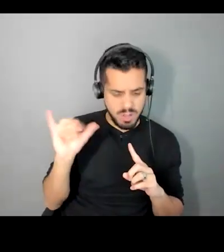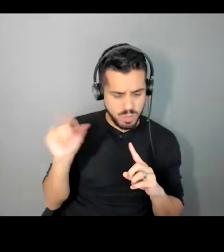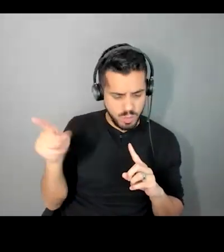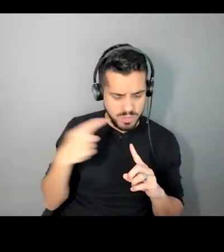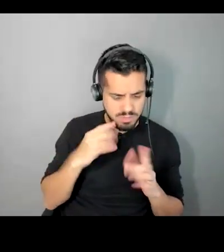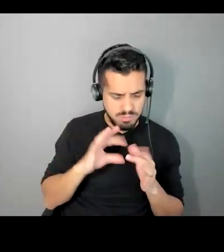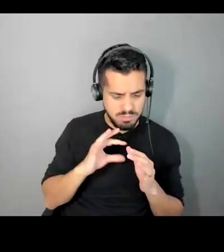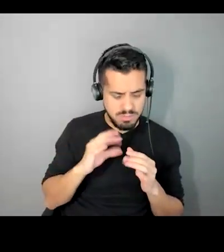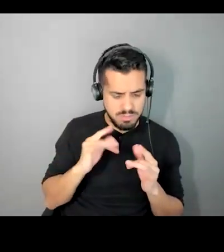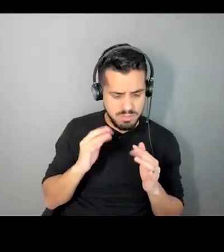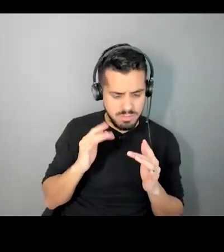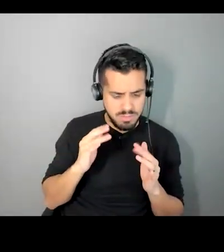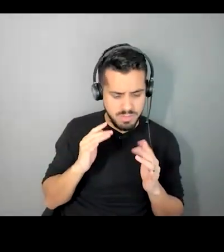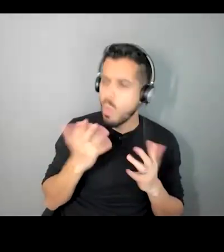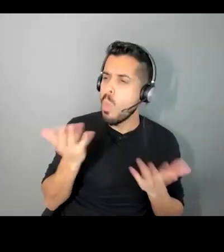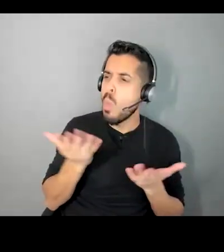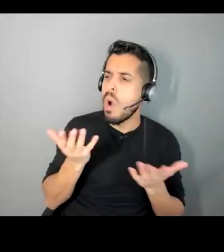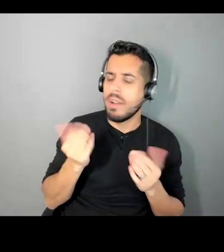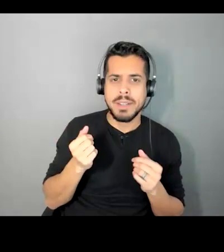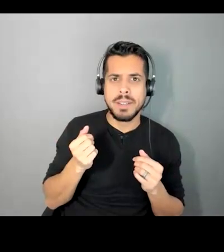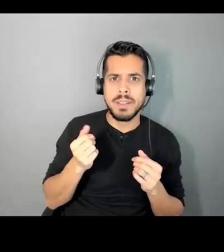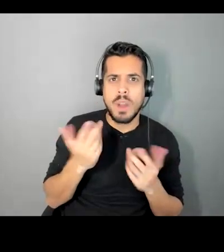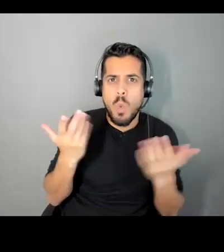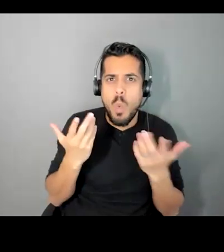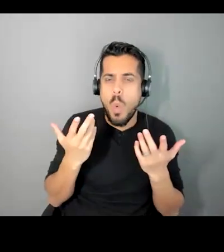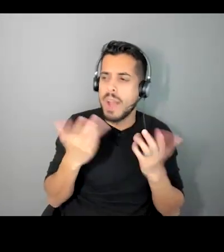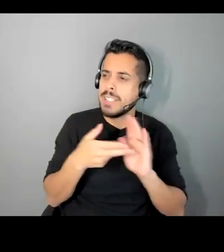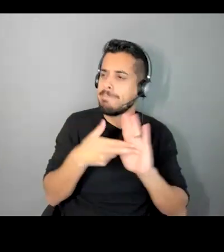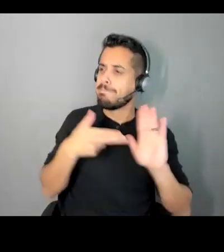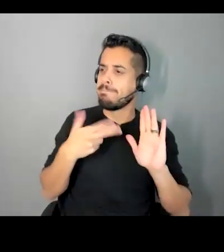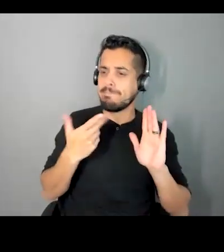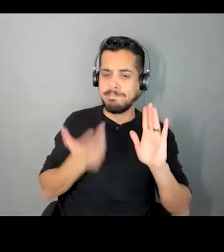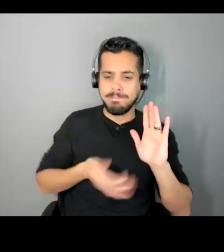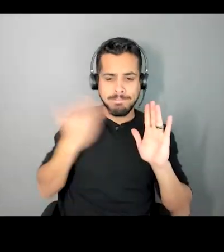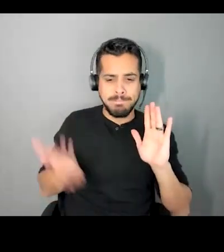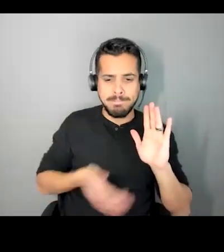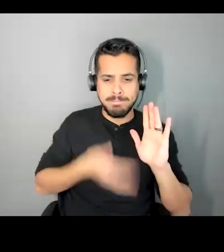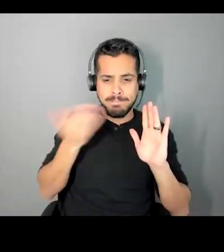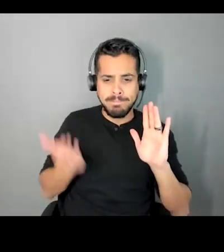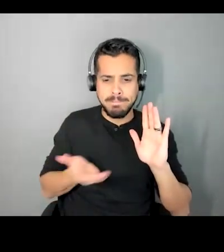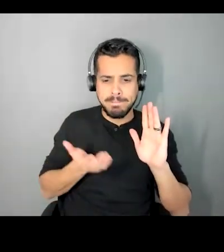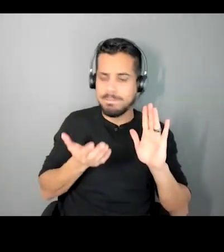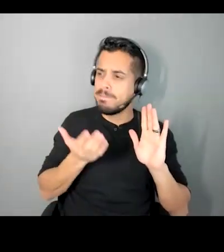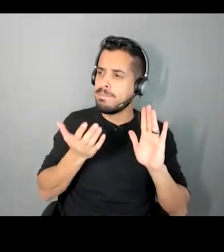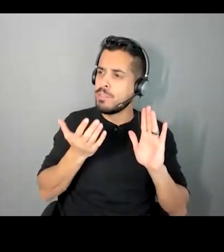like, what other, like, what-- what defines what could be a good, uh... defining trait for an individual